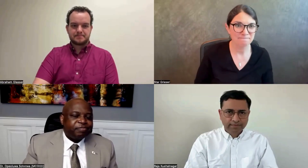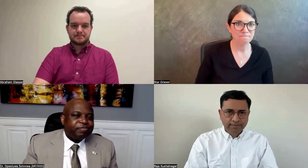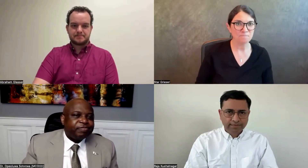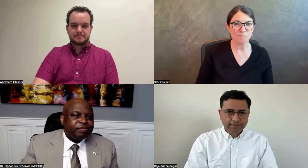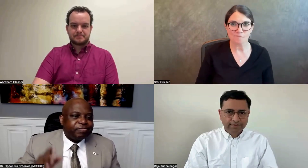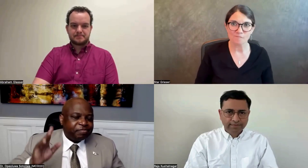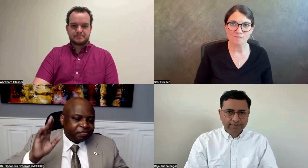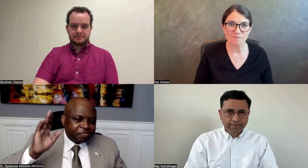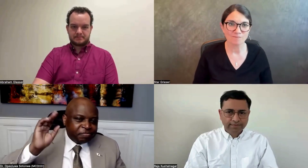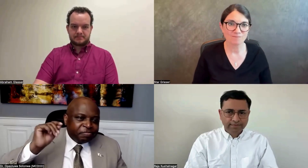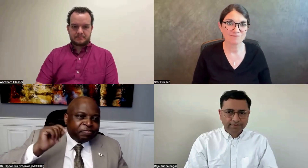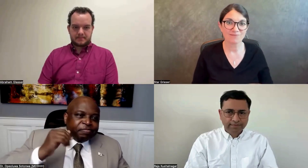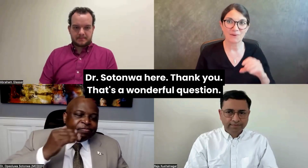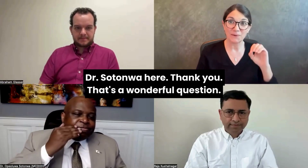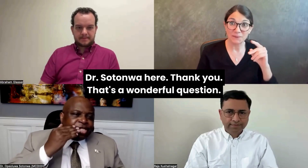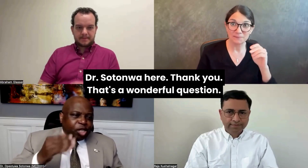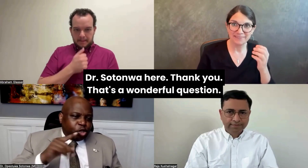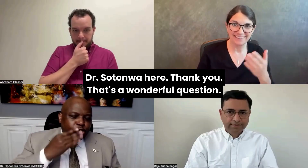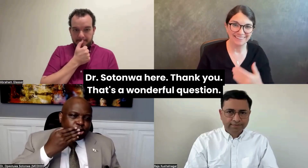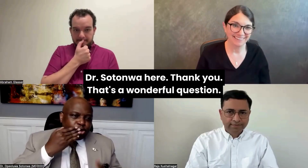Dr. Sotonwa here. Thank you. That's a wonderful question.